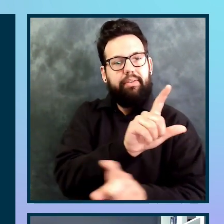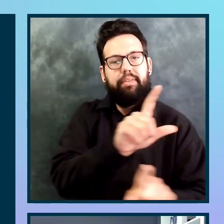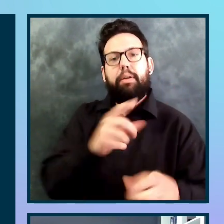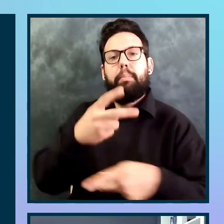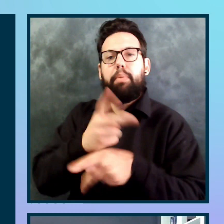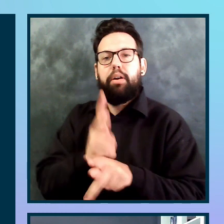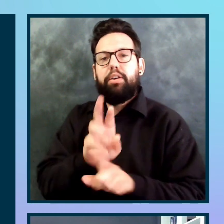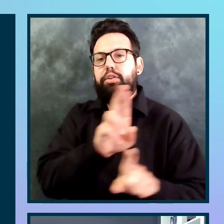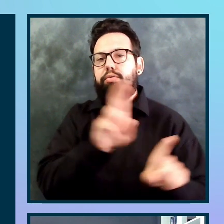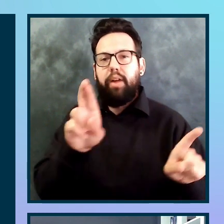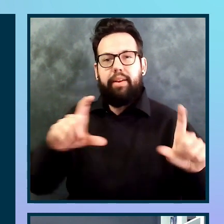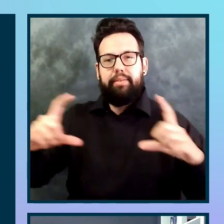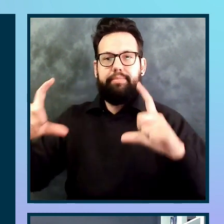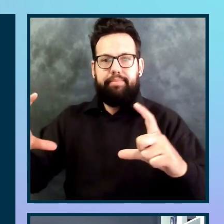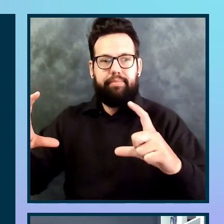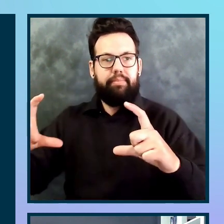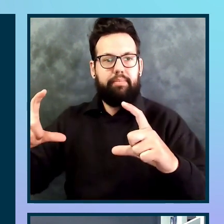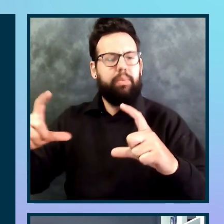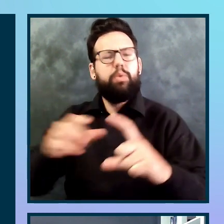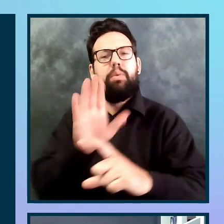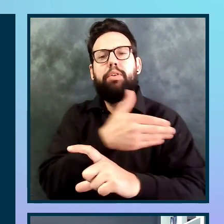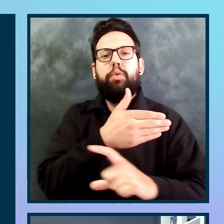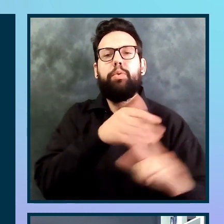you're gonna traverse and skip the entire filter section.